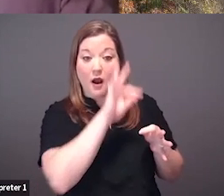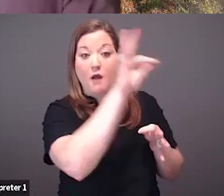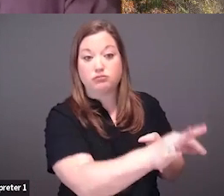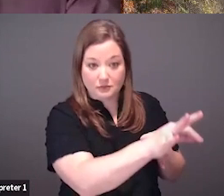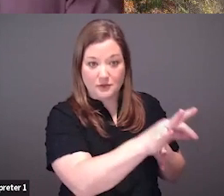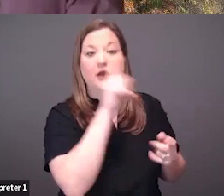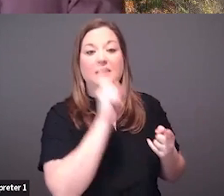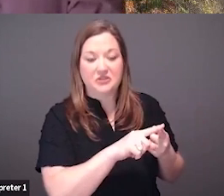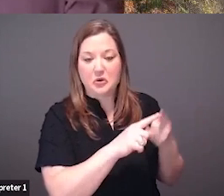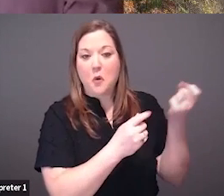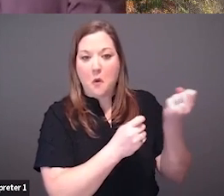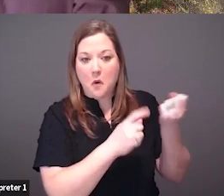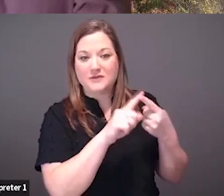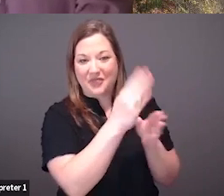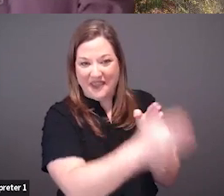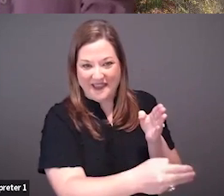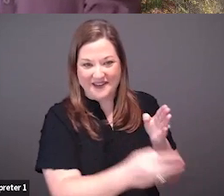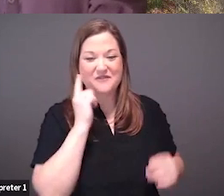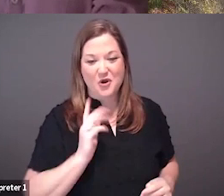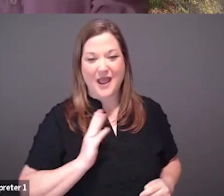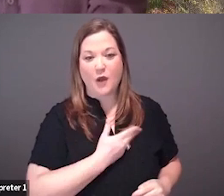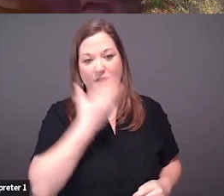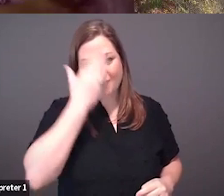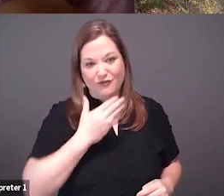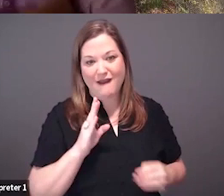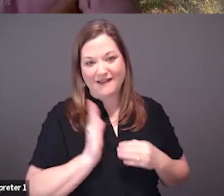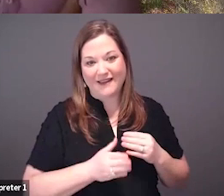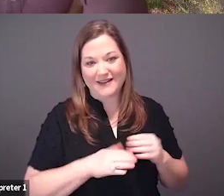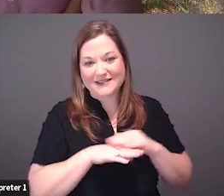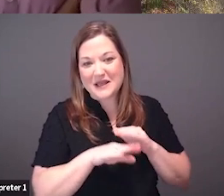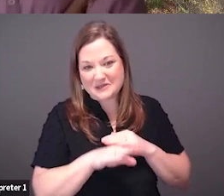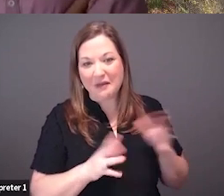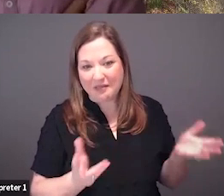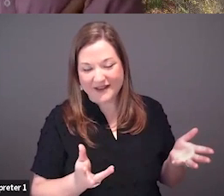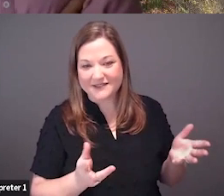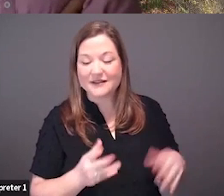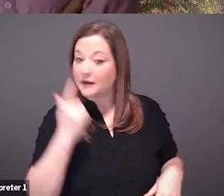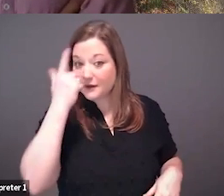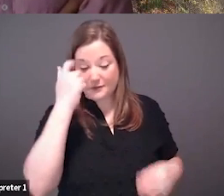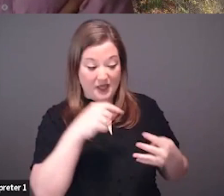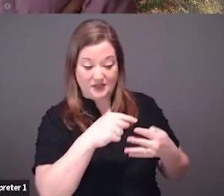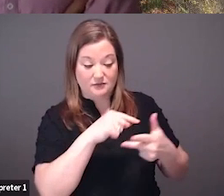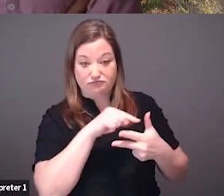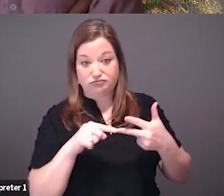the end of our front-end accessibility expedition, because we knew that they were going to take--